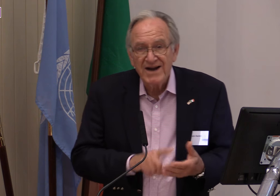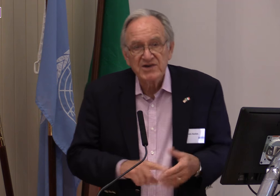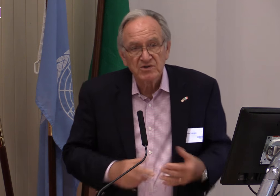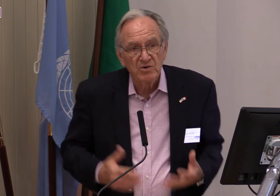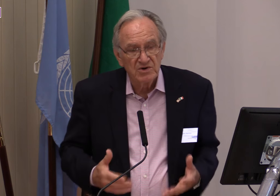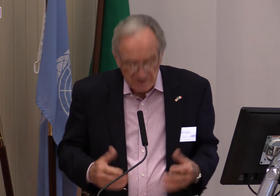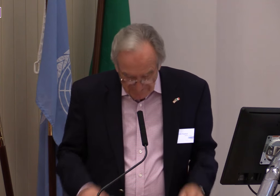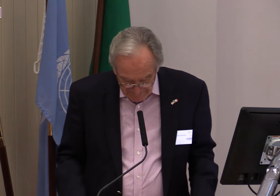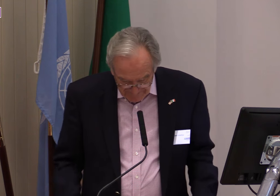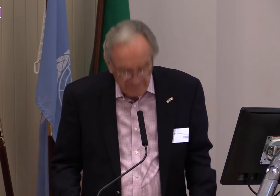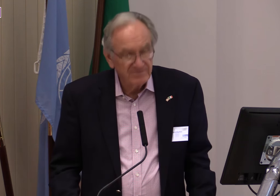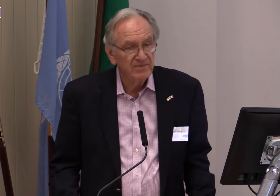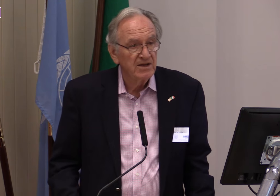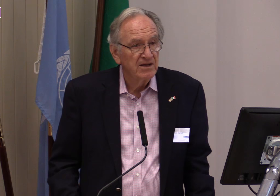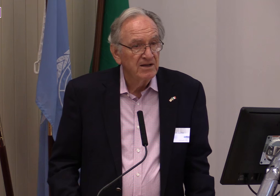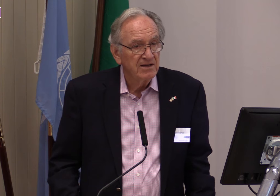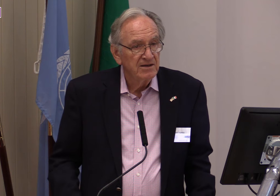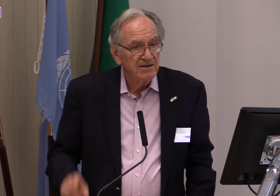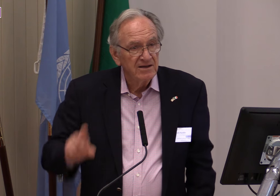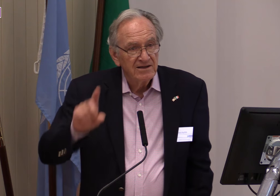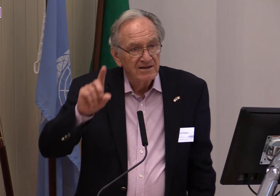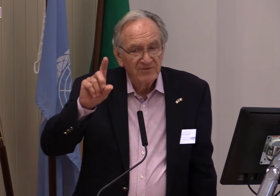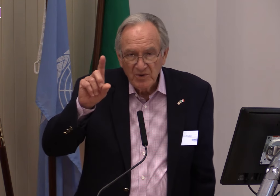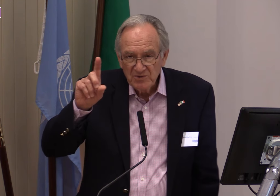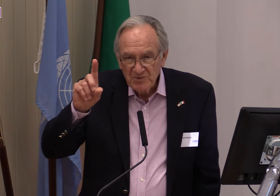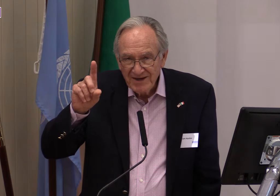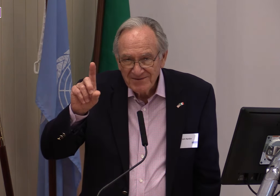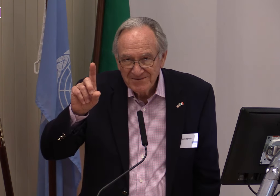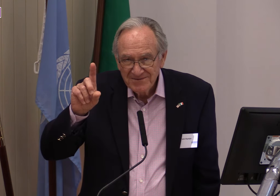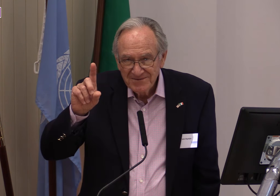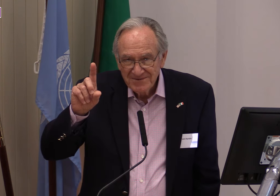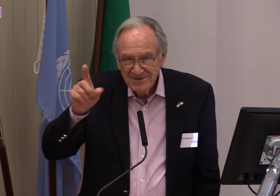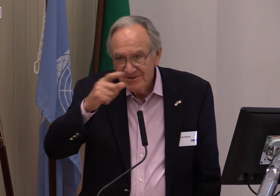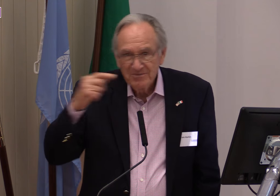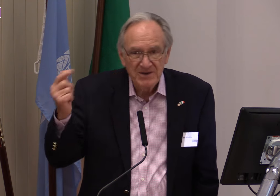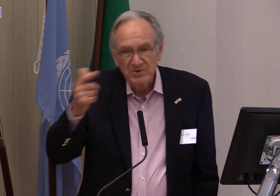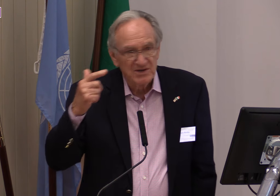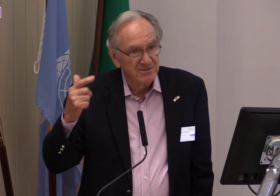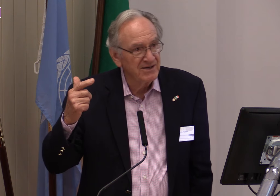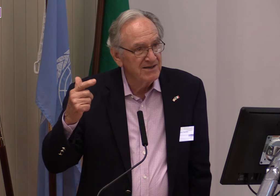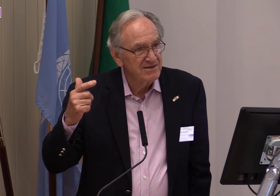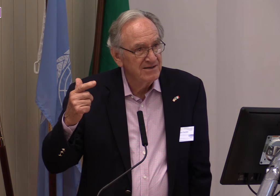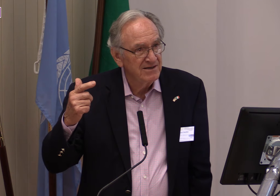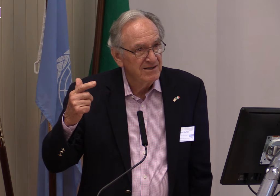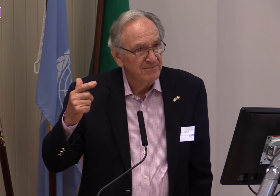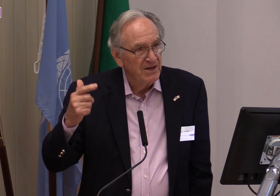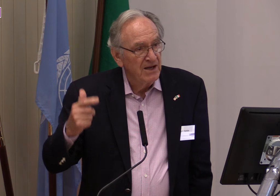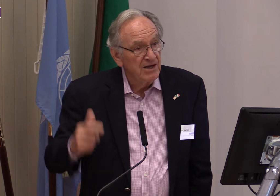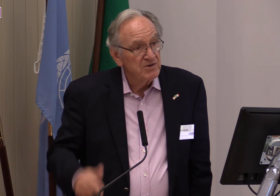national origin. Left one group out. People with disabilities.